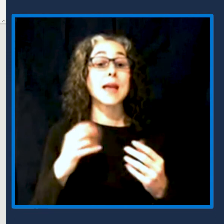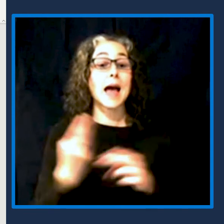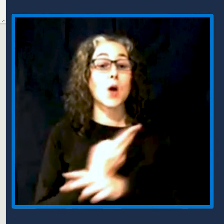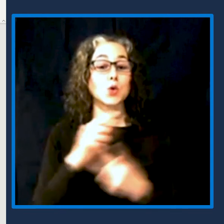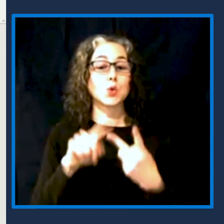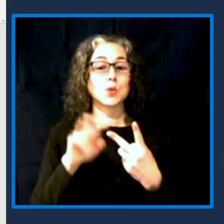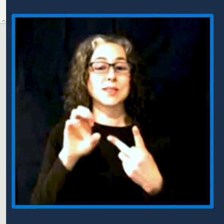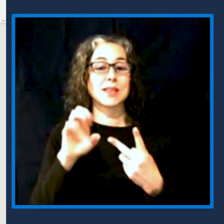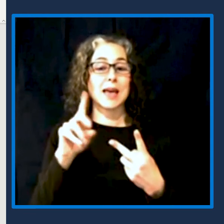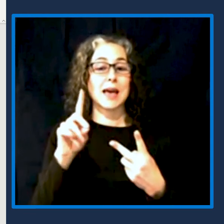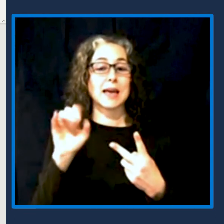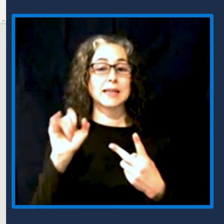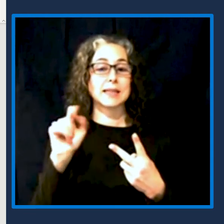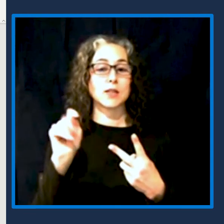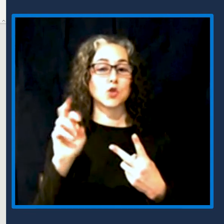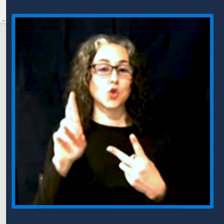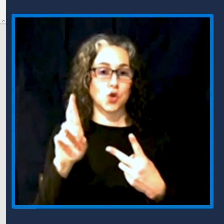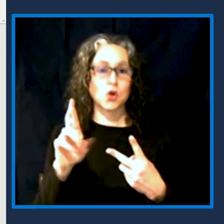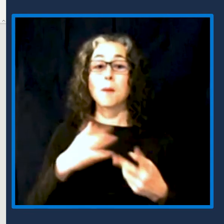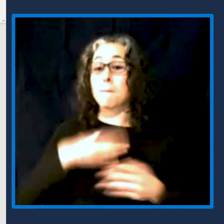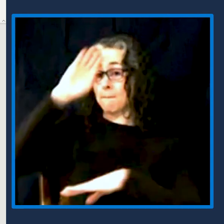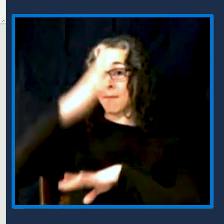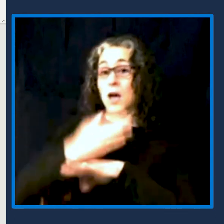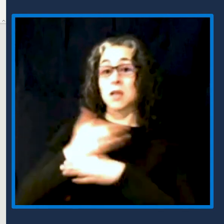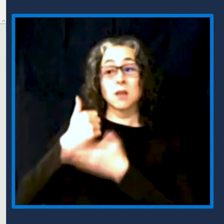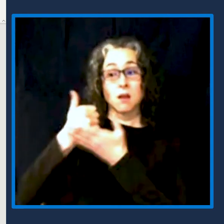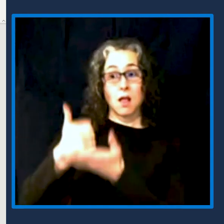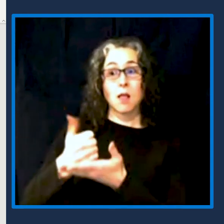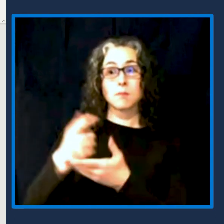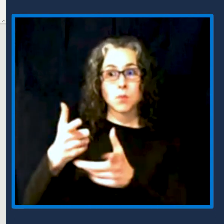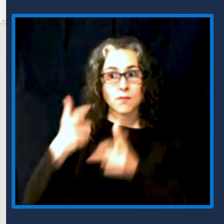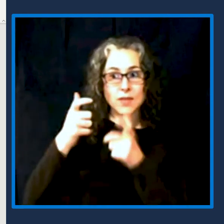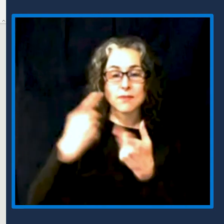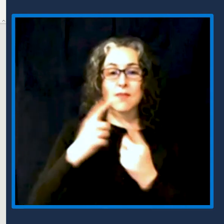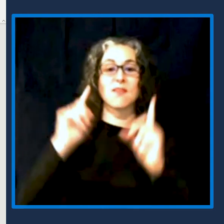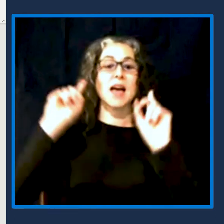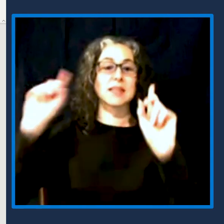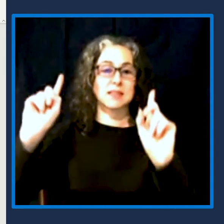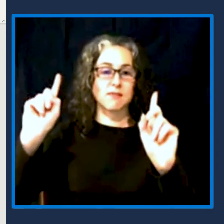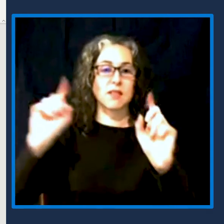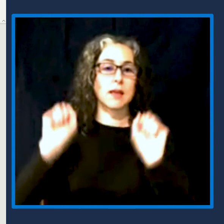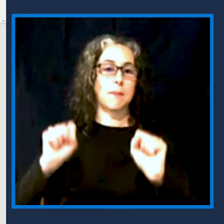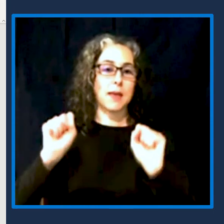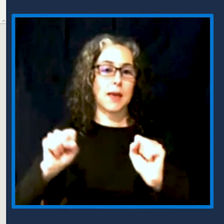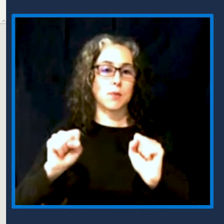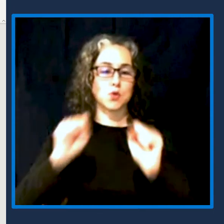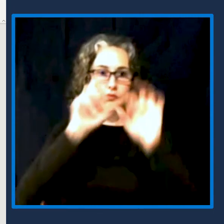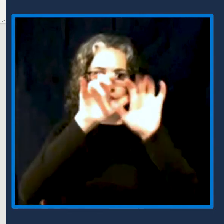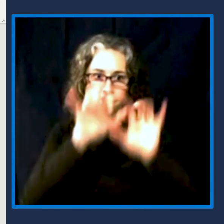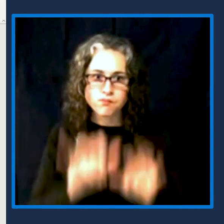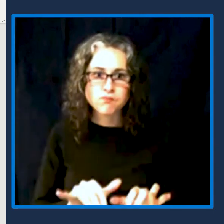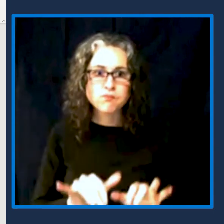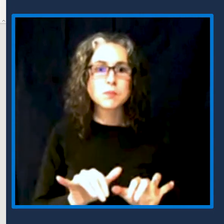this is another tool that enabled my son to more quickly and effectively be able to create content